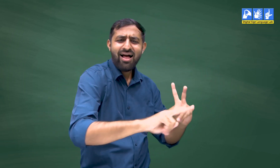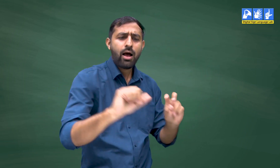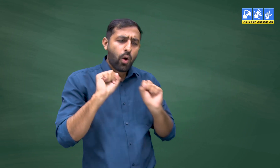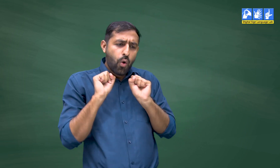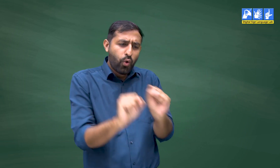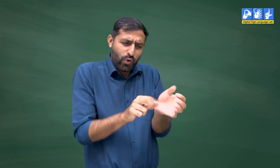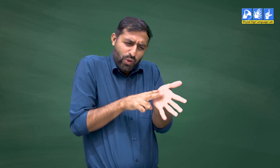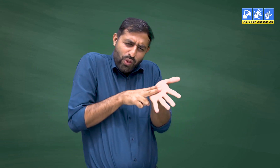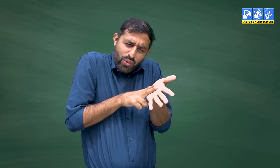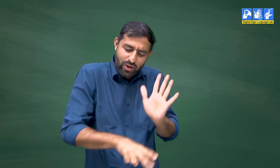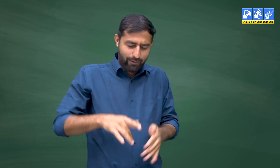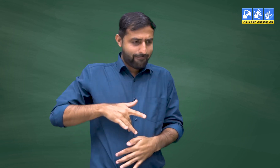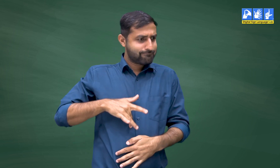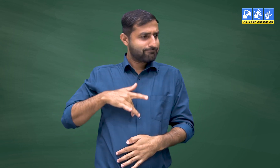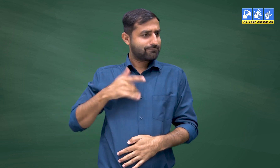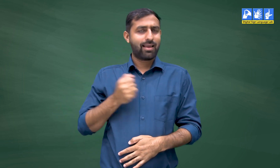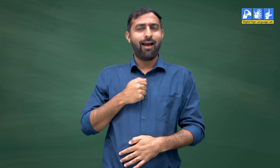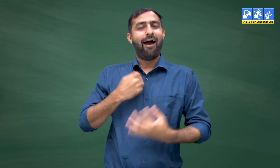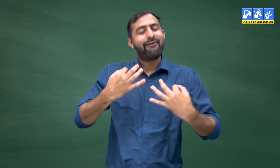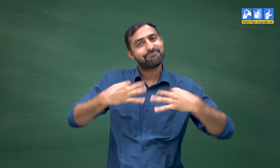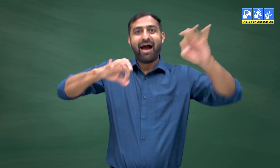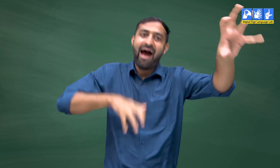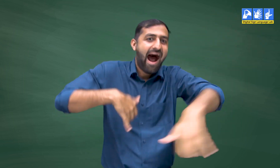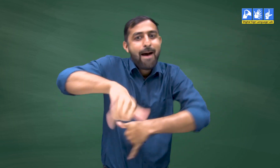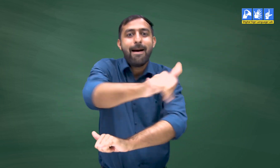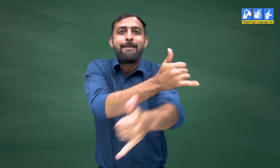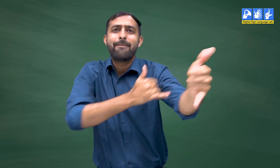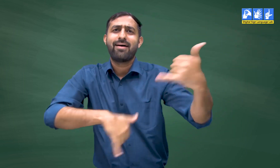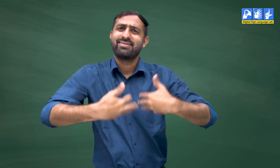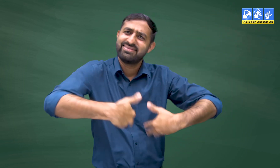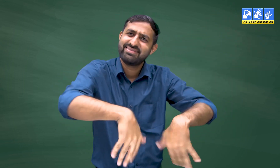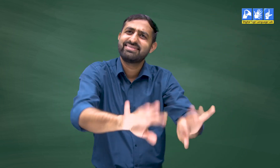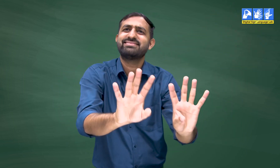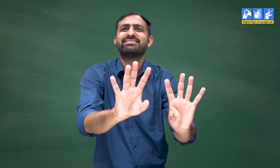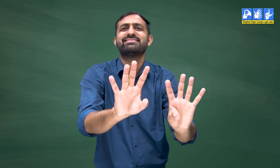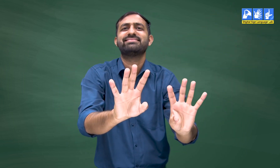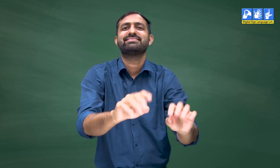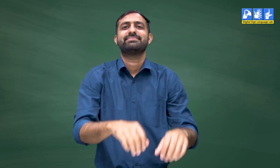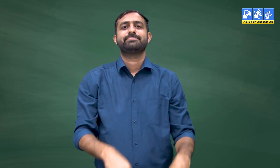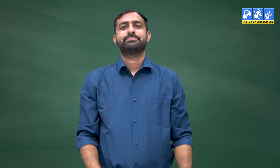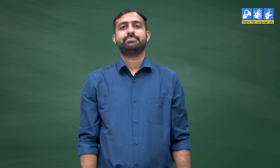This is a natural form of living for animals.